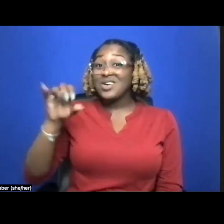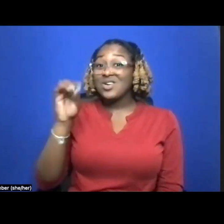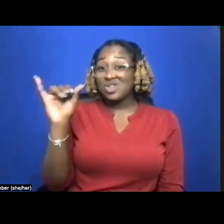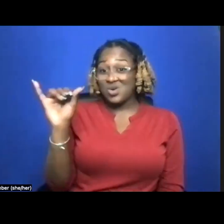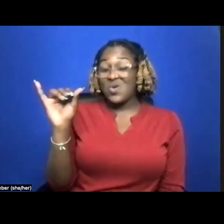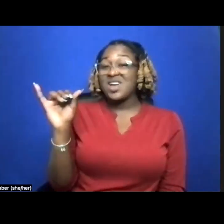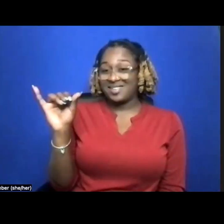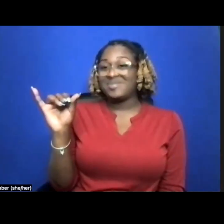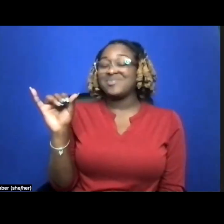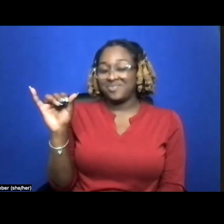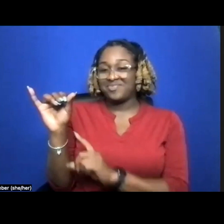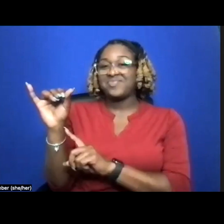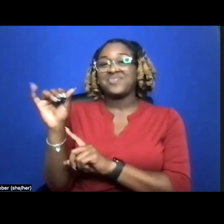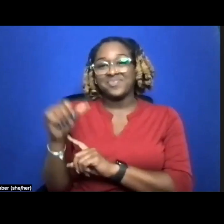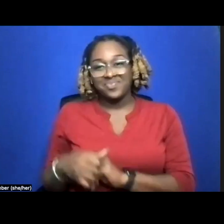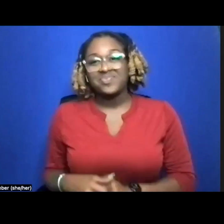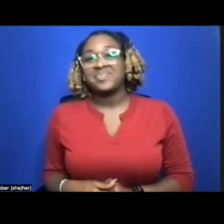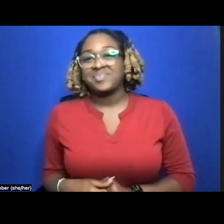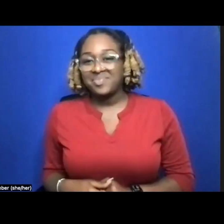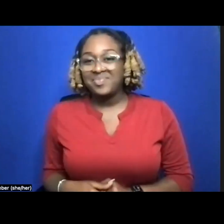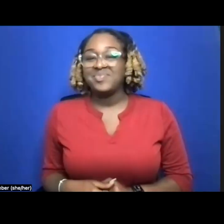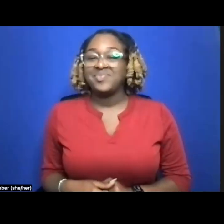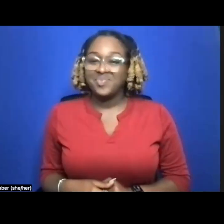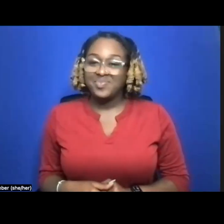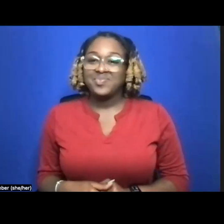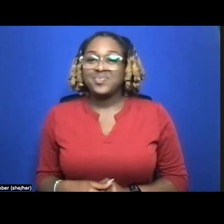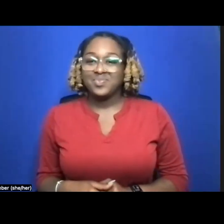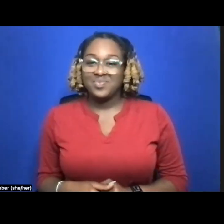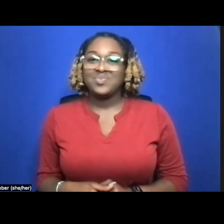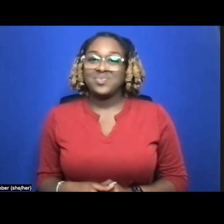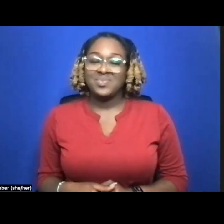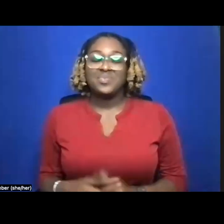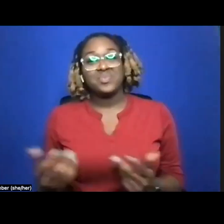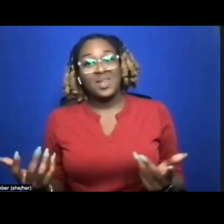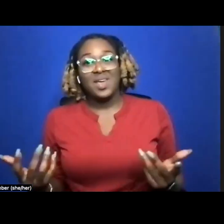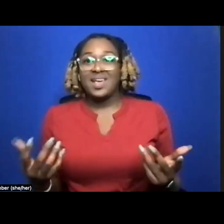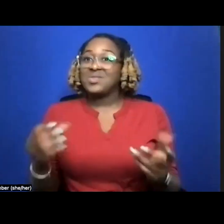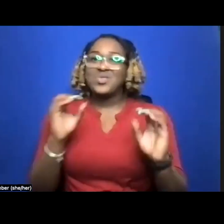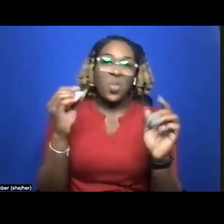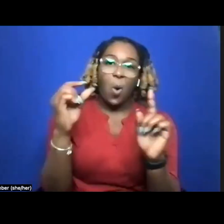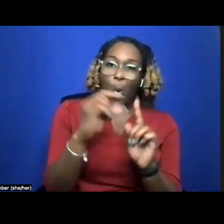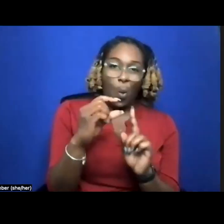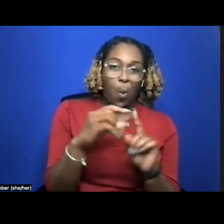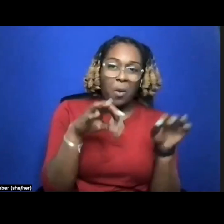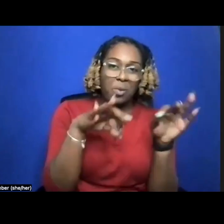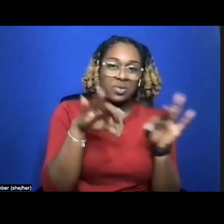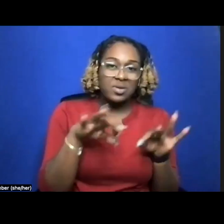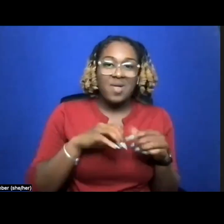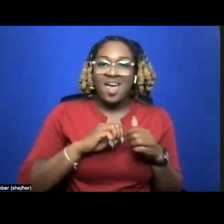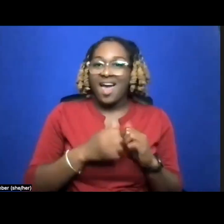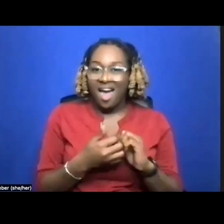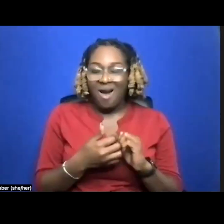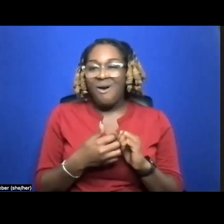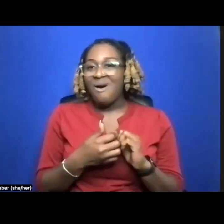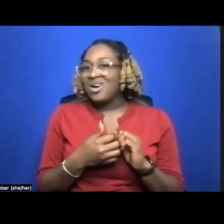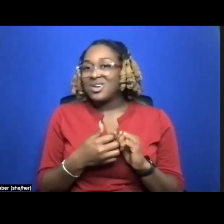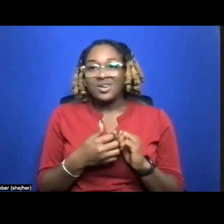who there's not really where it's in terms of like, how important